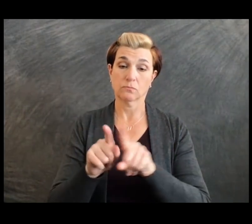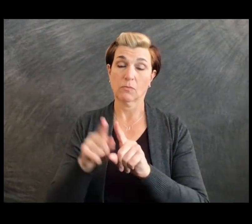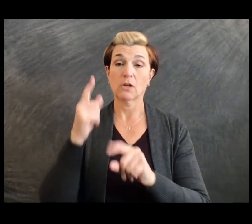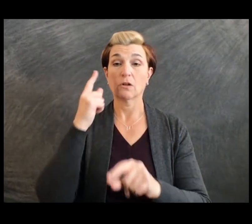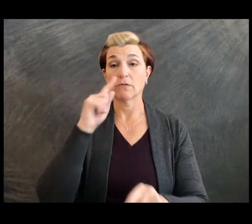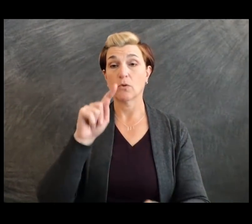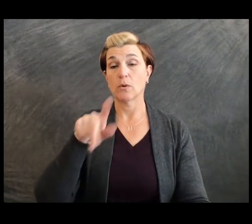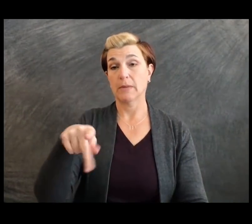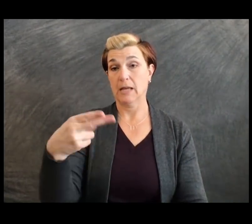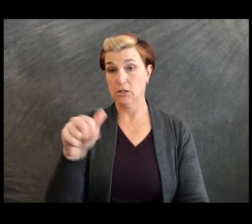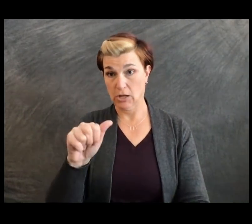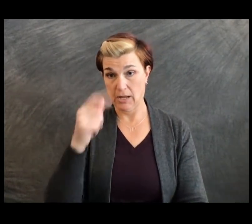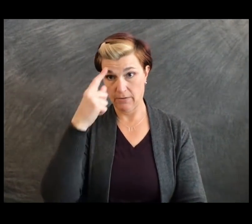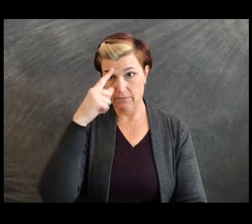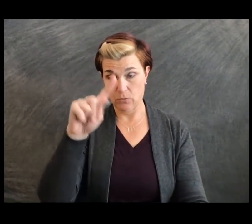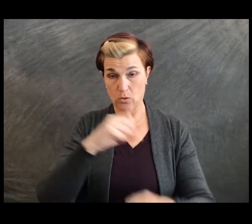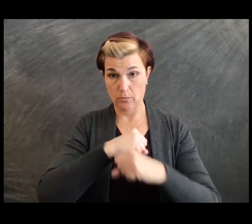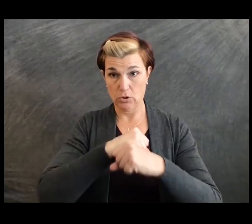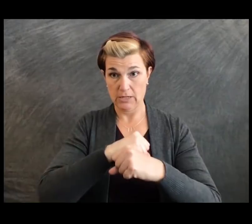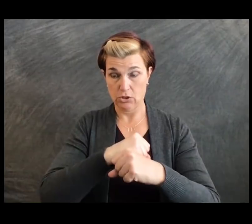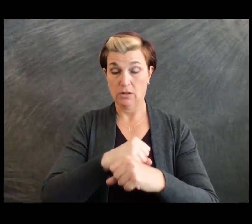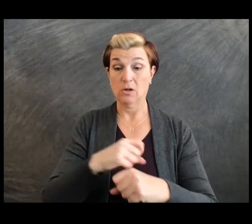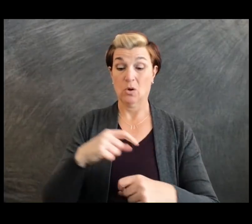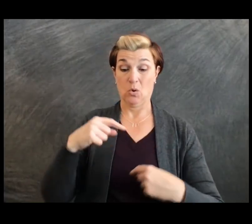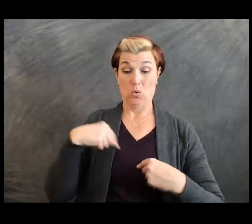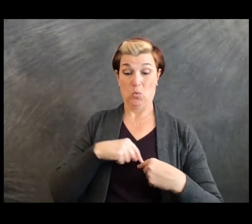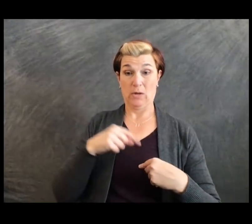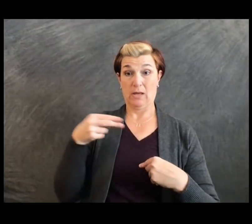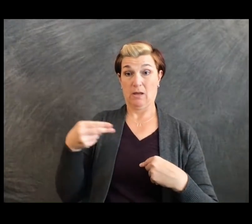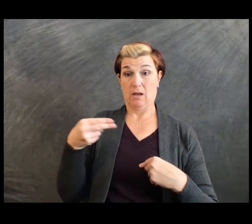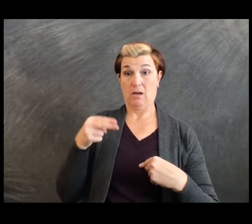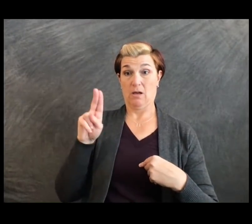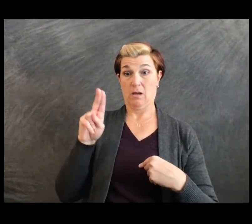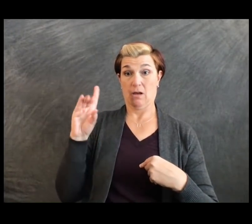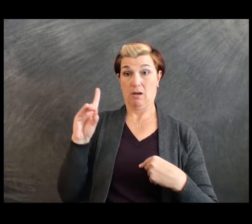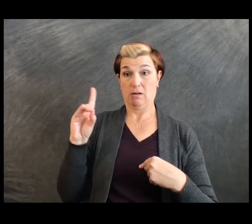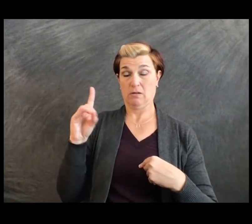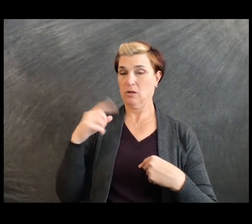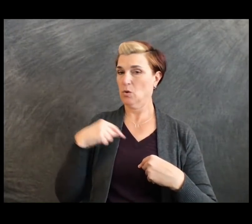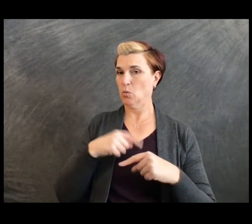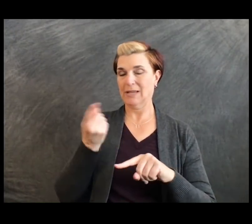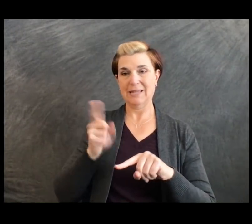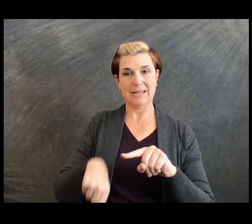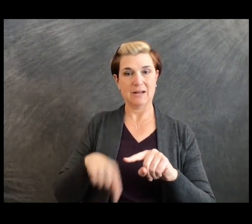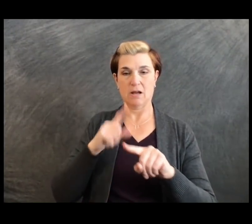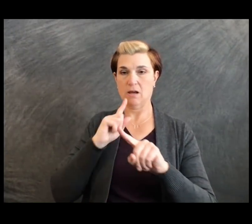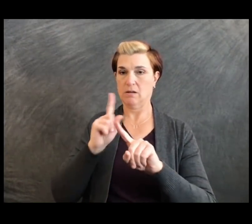HUD does not have authority to mandate that evictions can occur but we are in